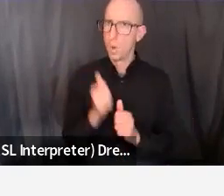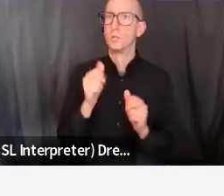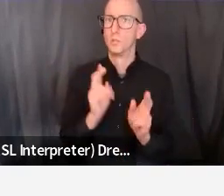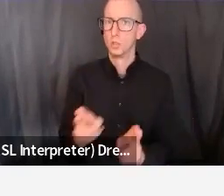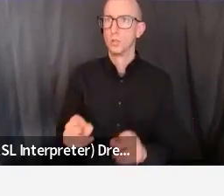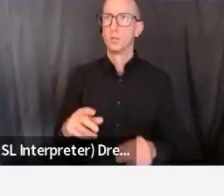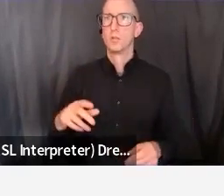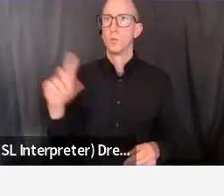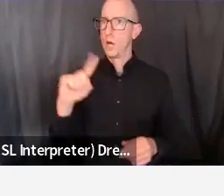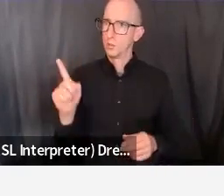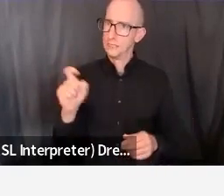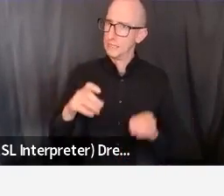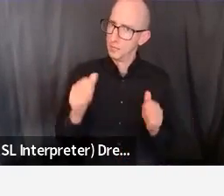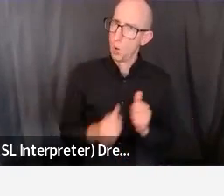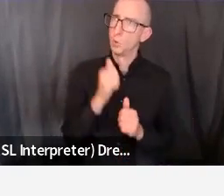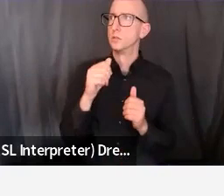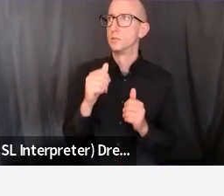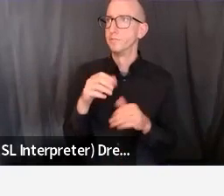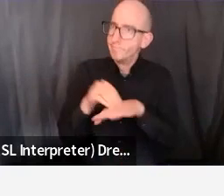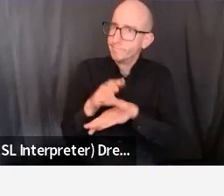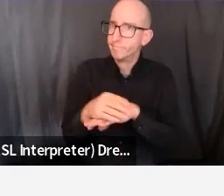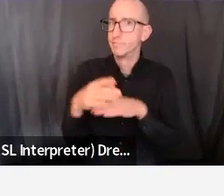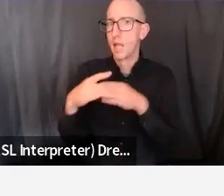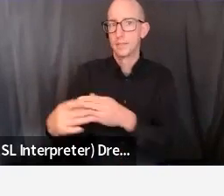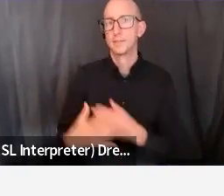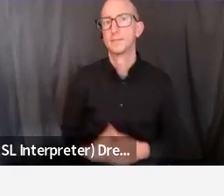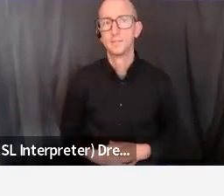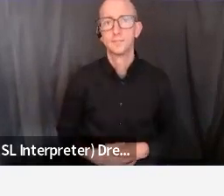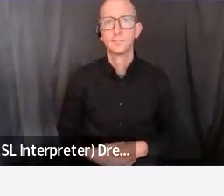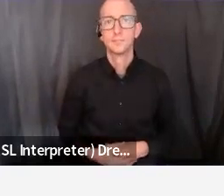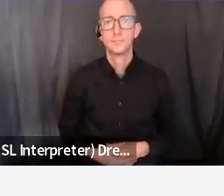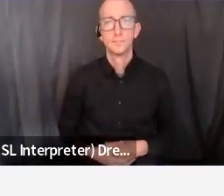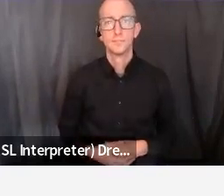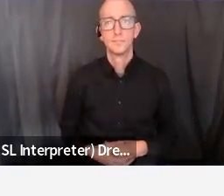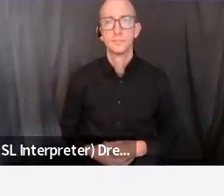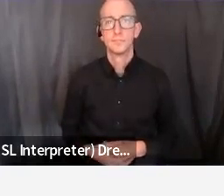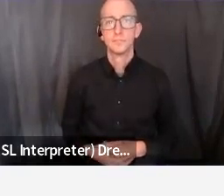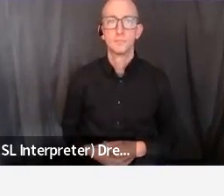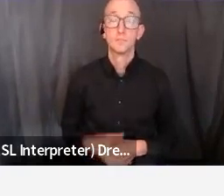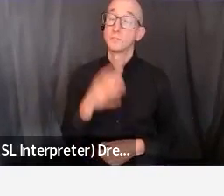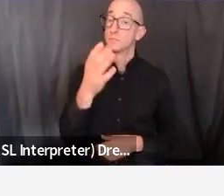in the Q&A module for more information about that funding program. But please do keep the questions